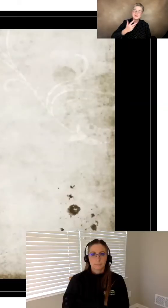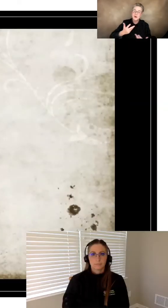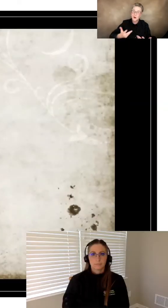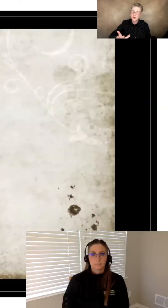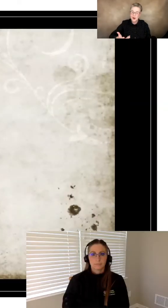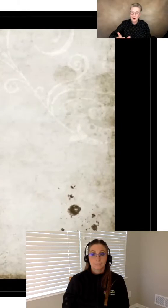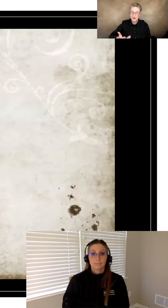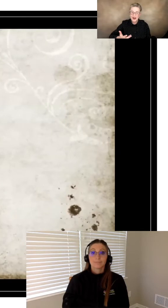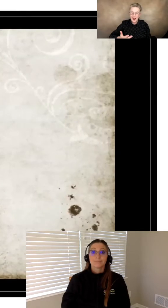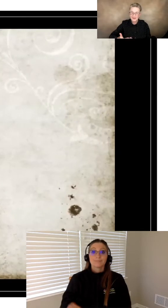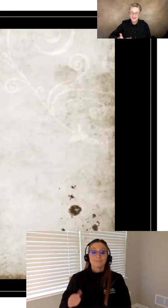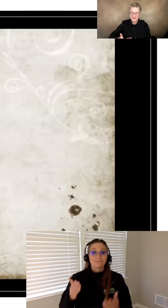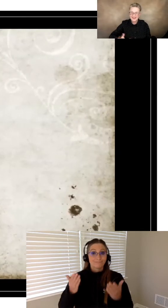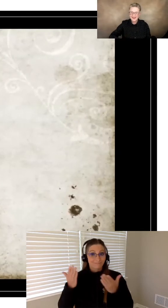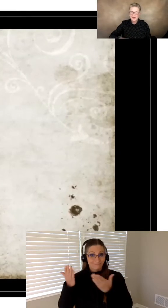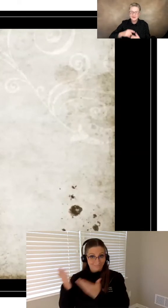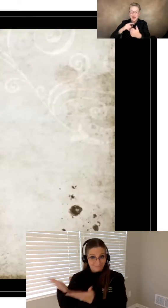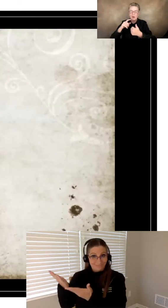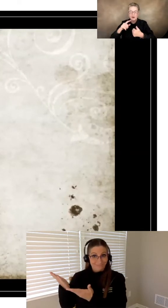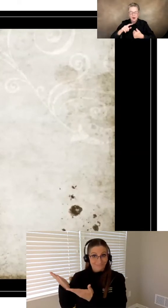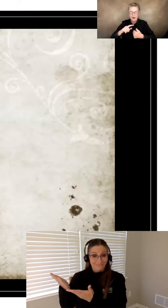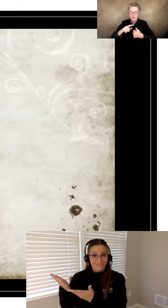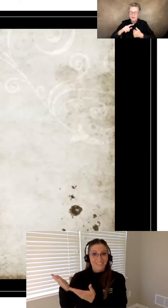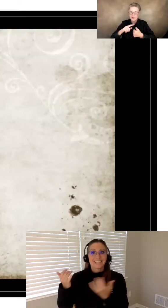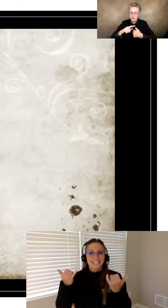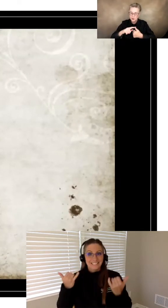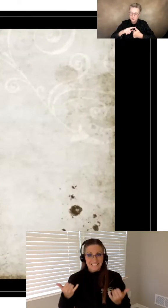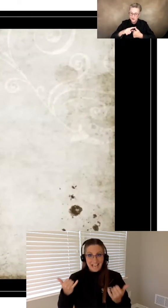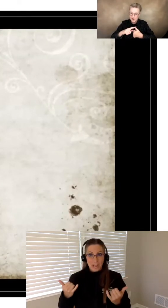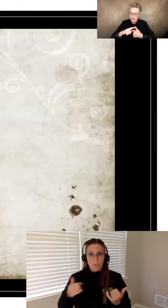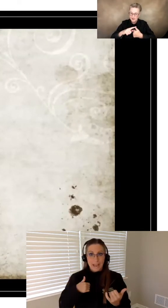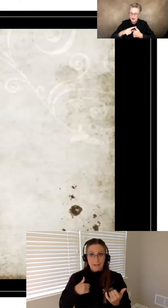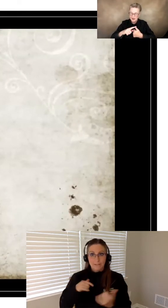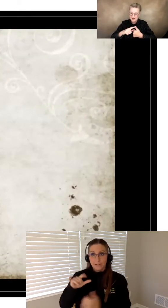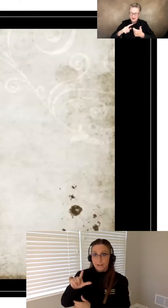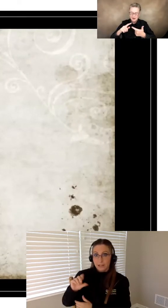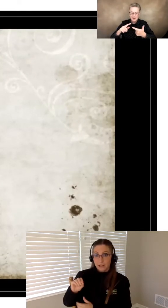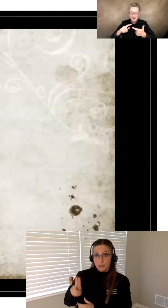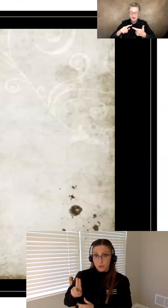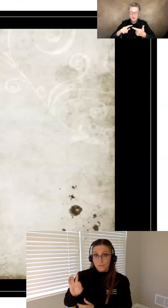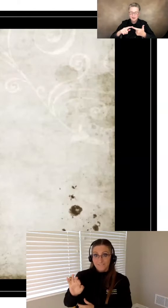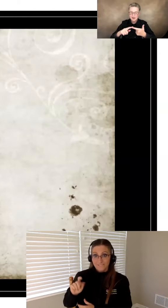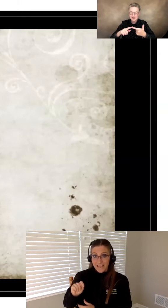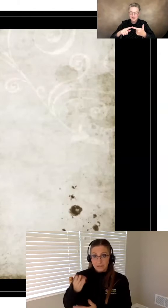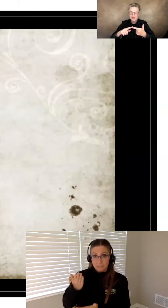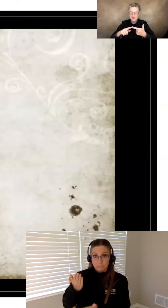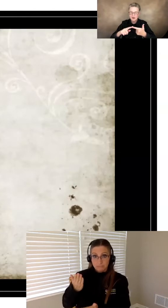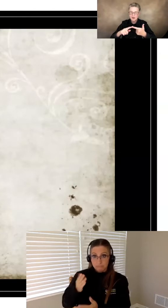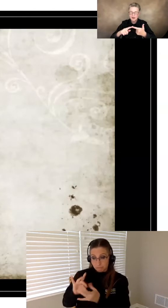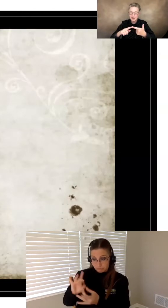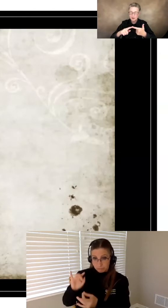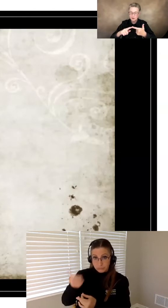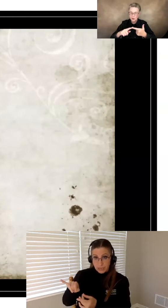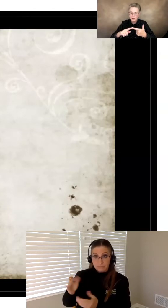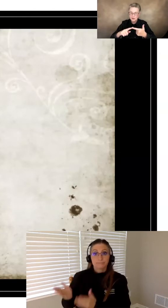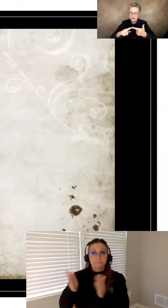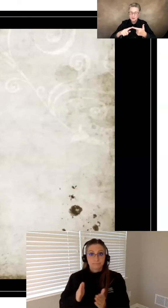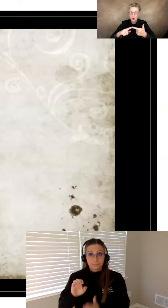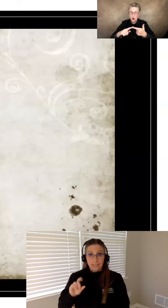so there we have it, now we have that Lou Faunt said it and we said uh and Edgar Lawrence sent me all